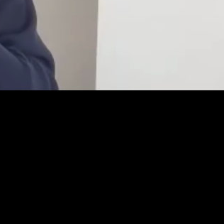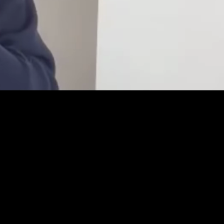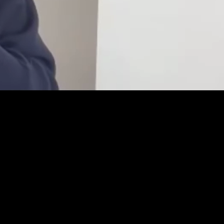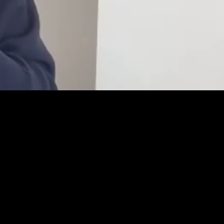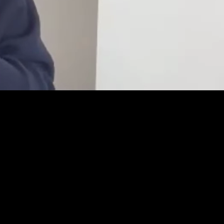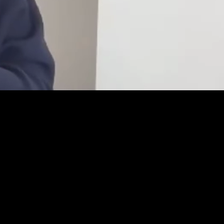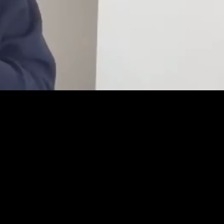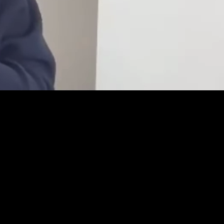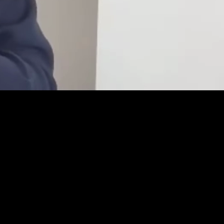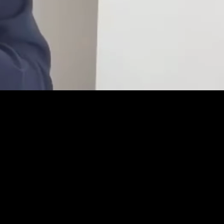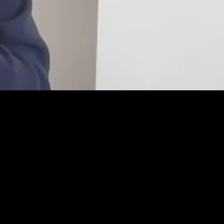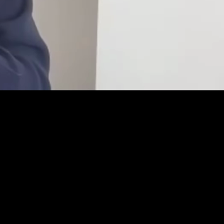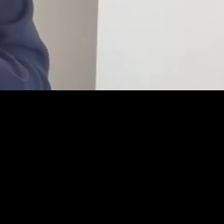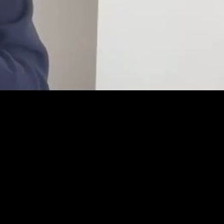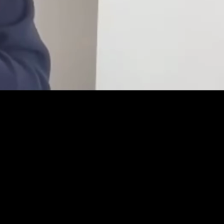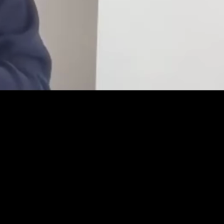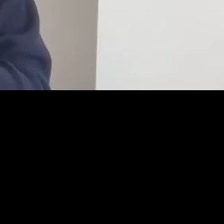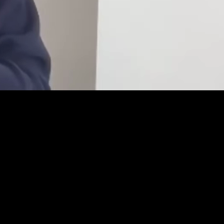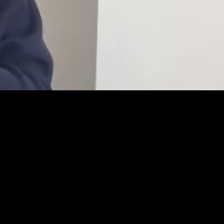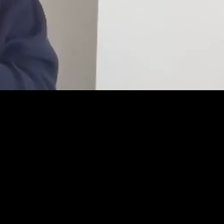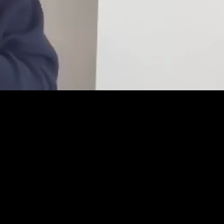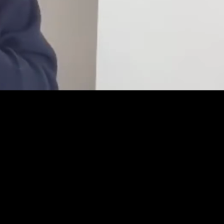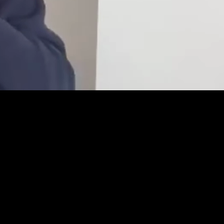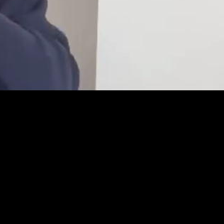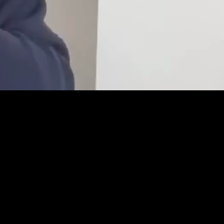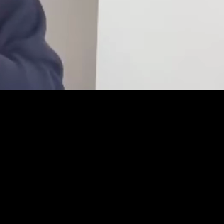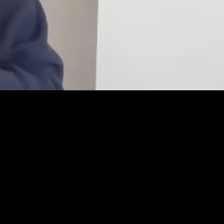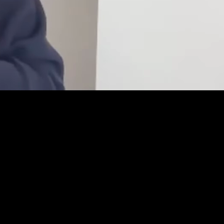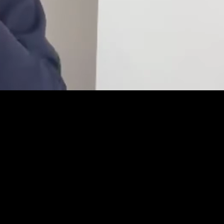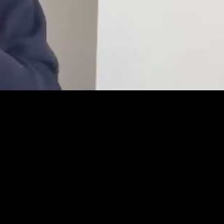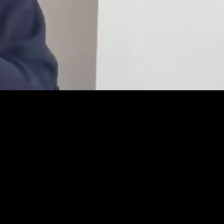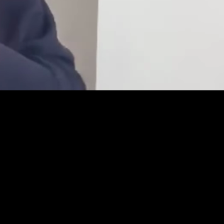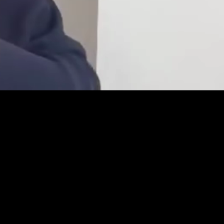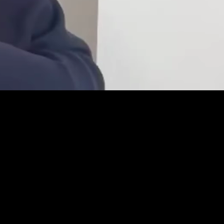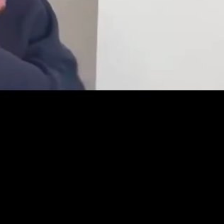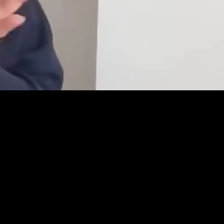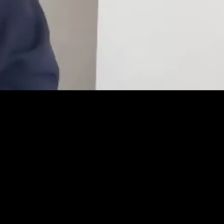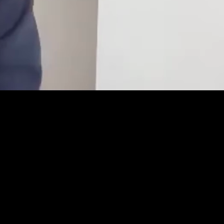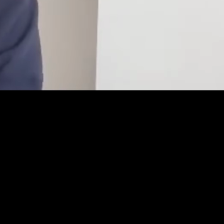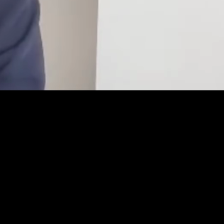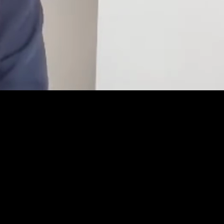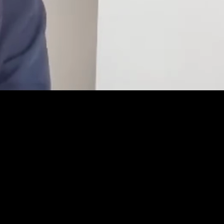but it is a way to get a basic website up and running. Thank you.